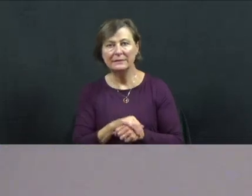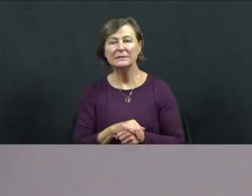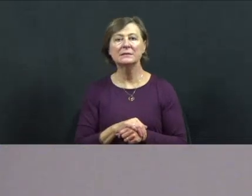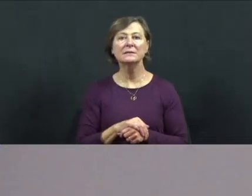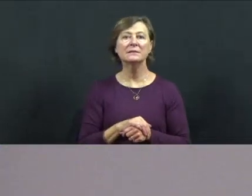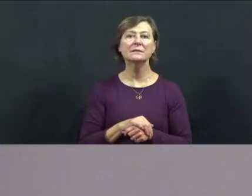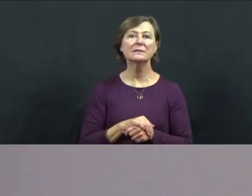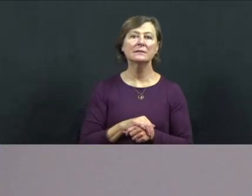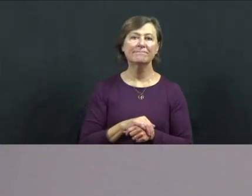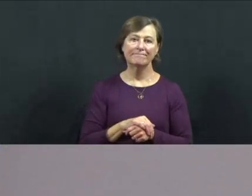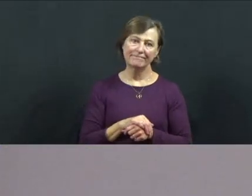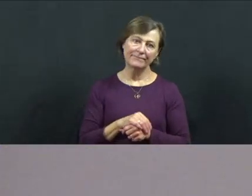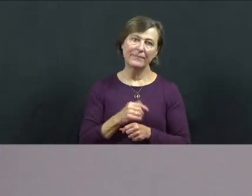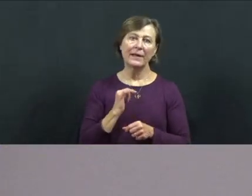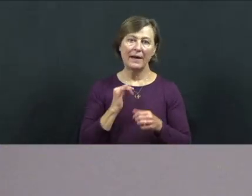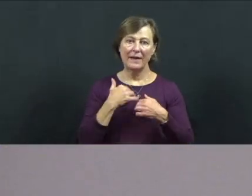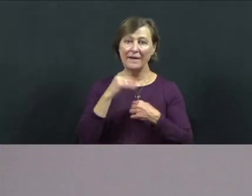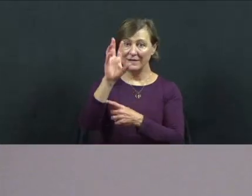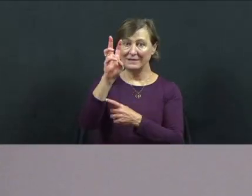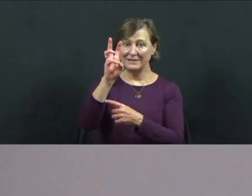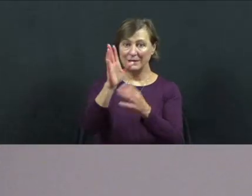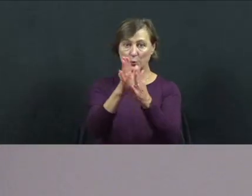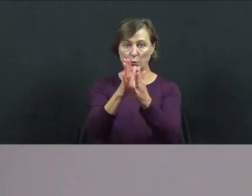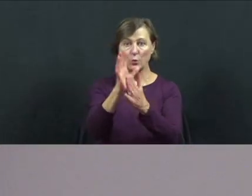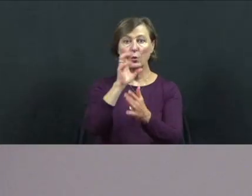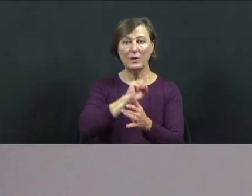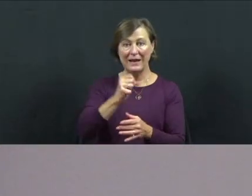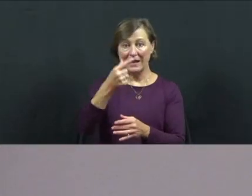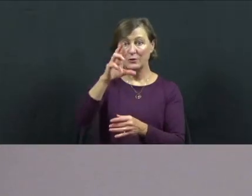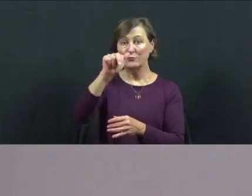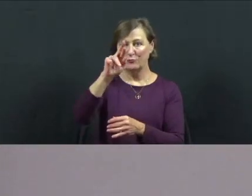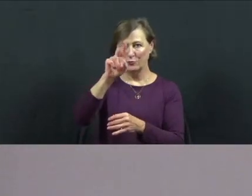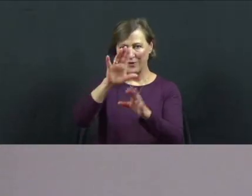I have six school-age grandchildren and I hope they have the opportunity to